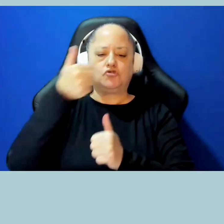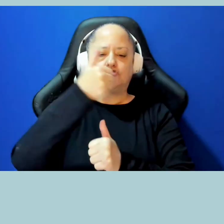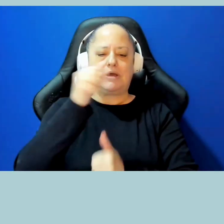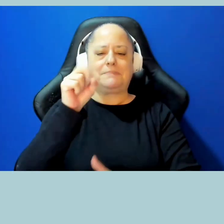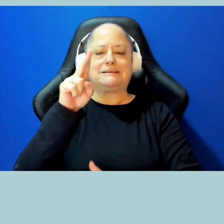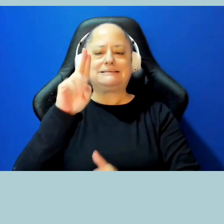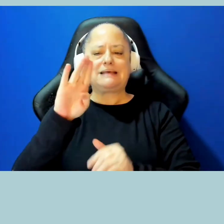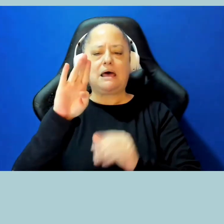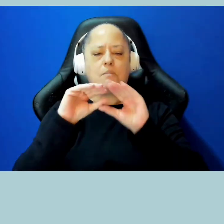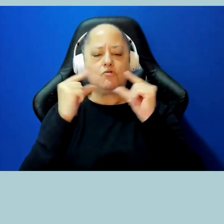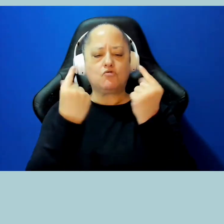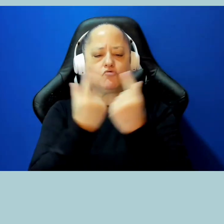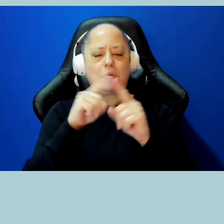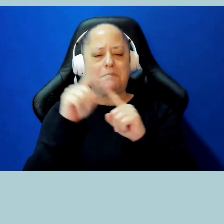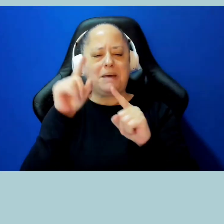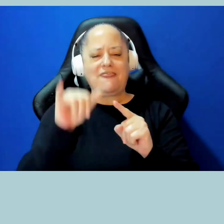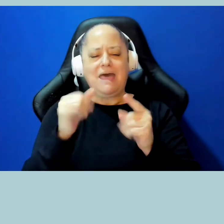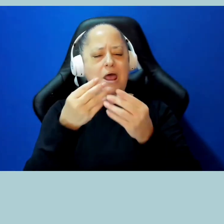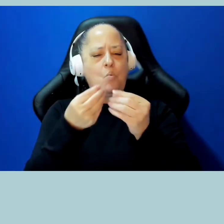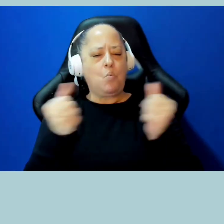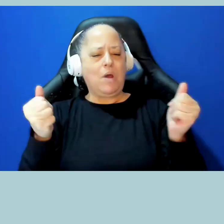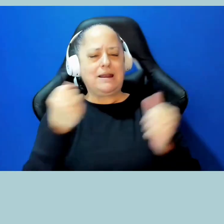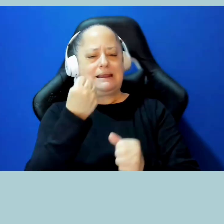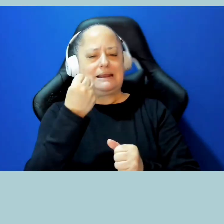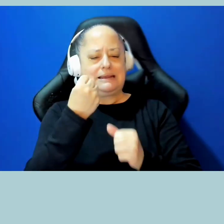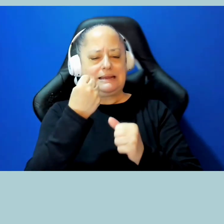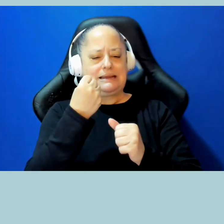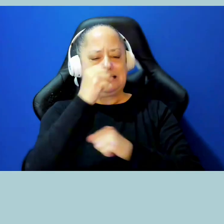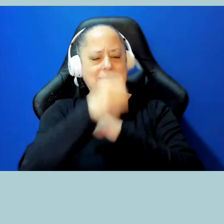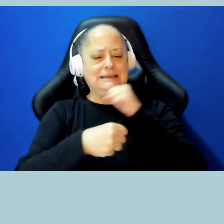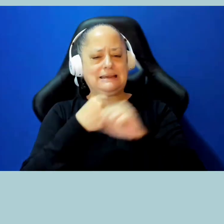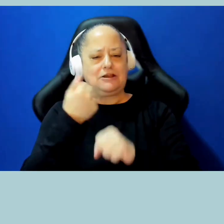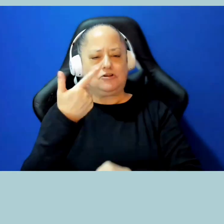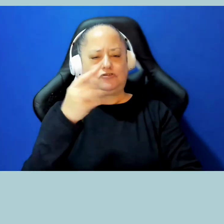years ago. But, you know, we're looking at all options to what we can advocate for moving forward.